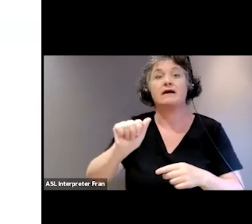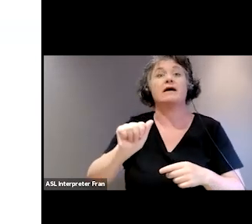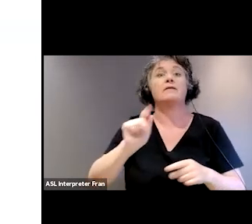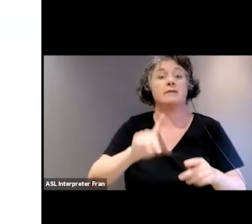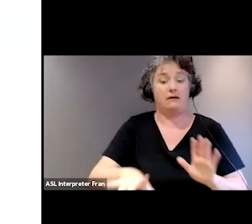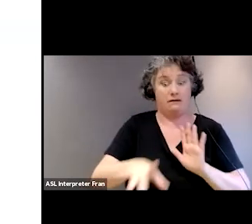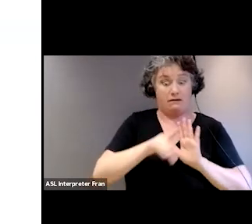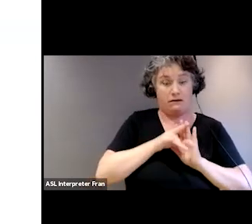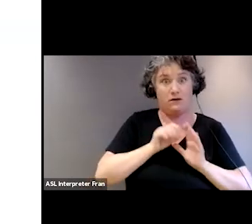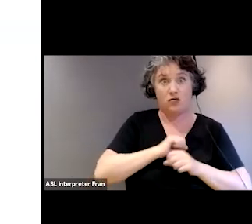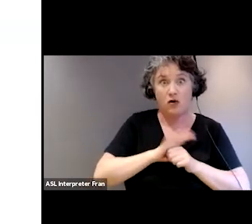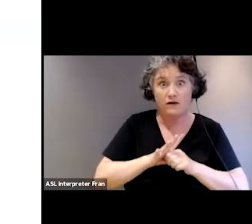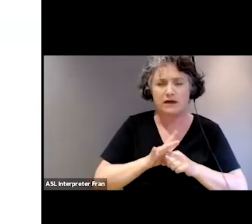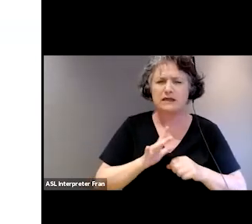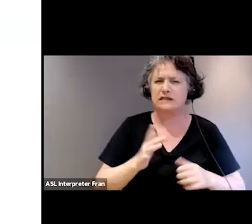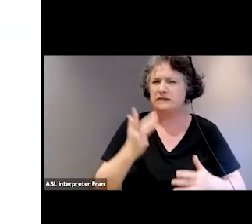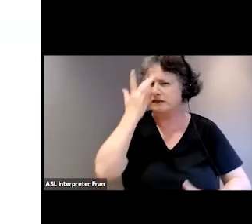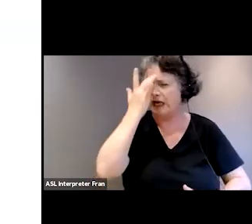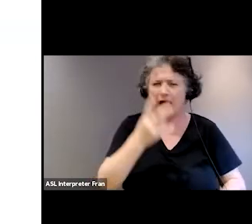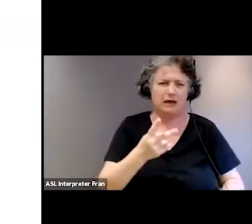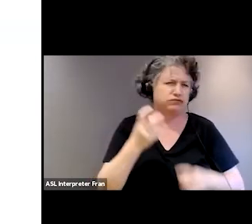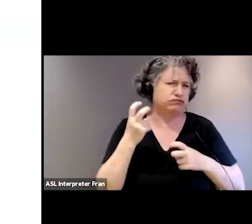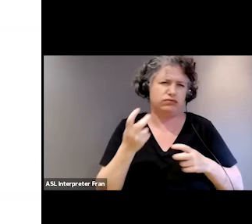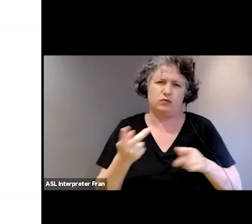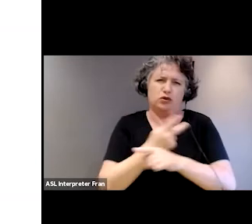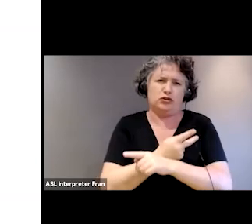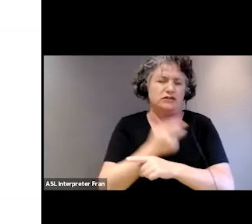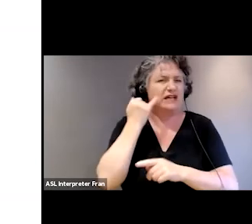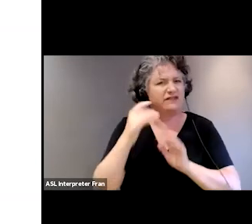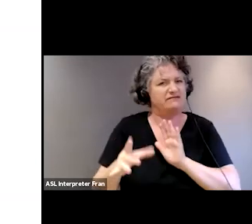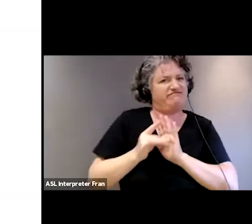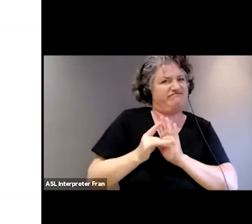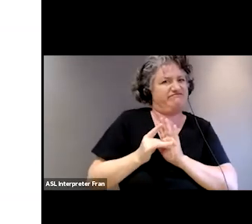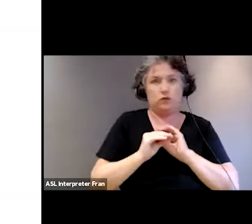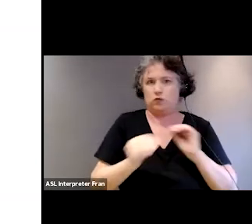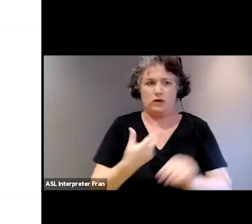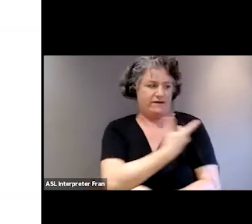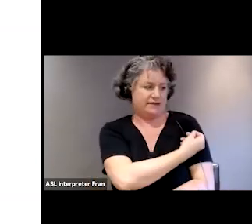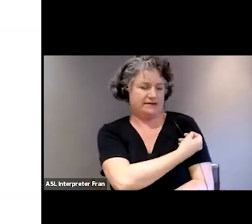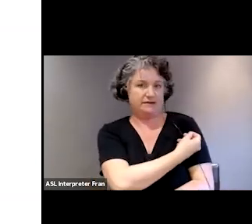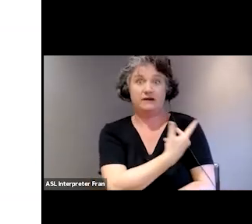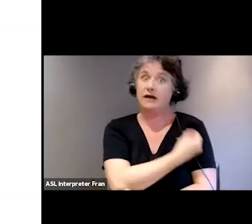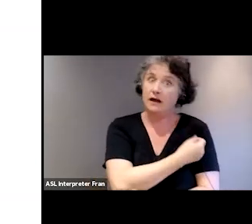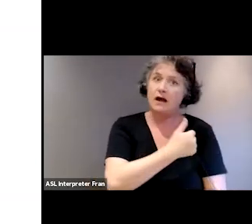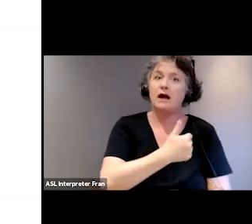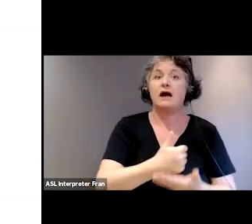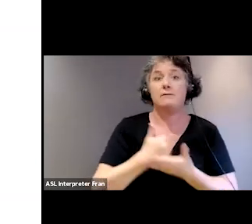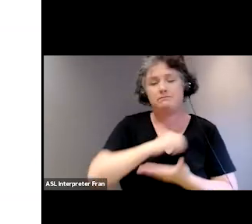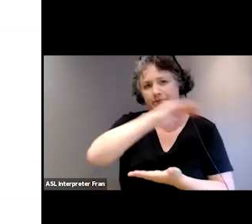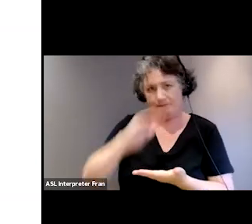effective in protecting us from serious illness, including the Delta variant which is the variant of concern that is the